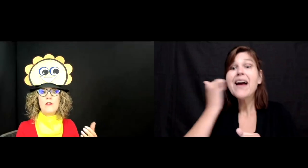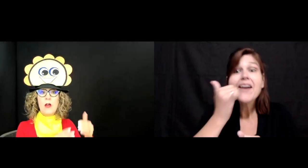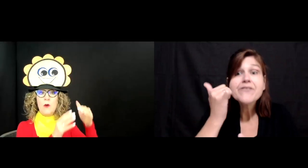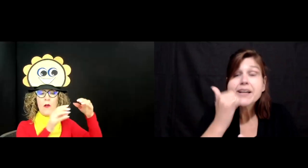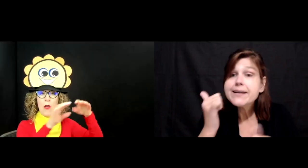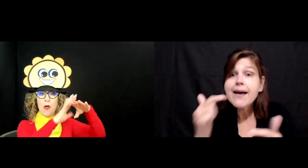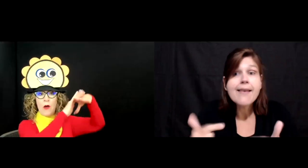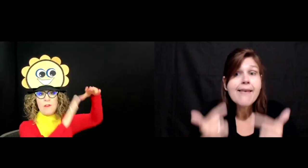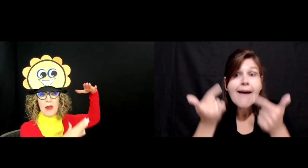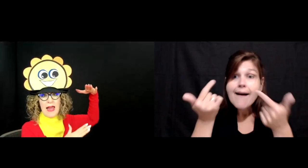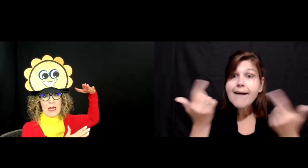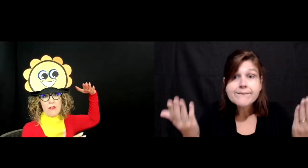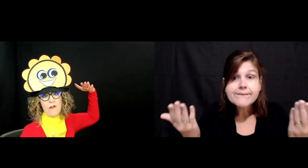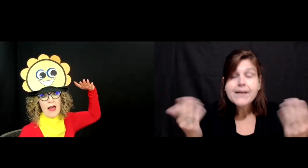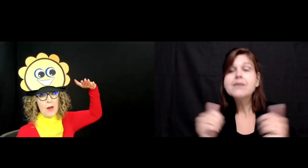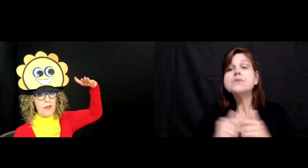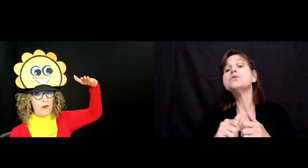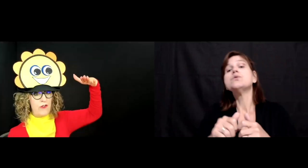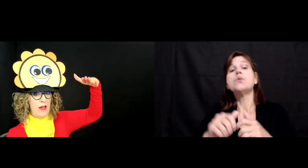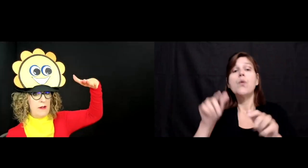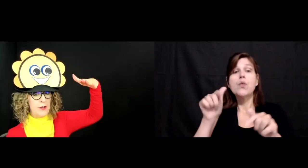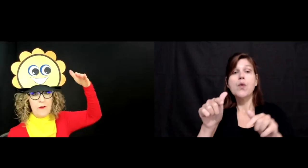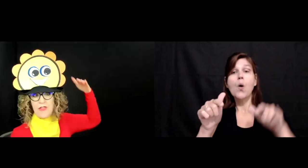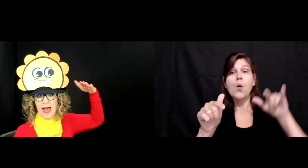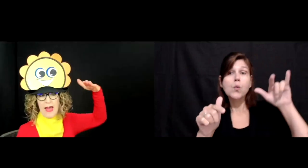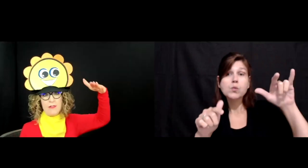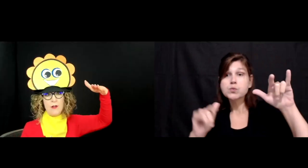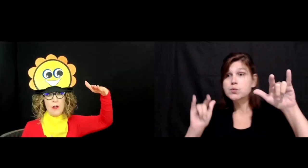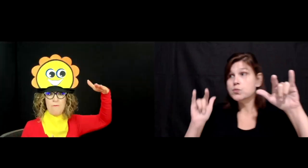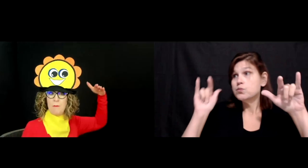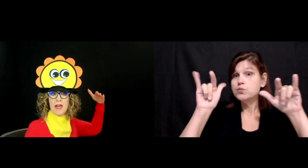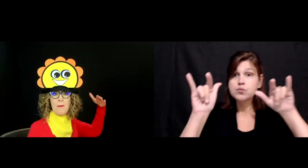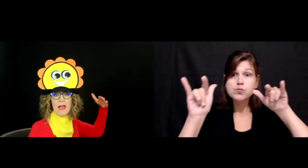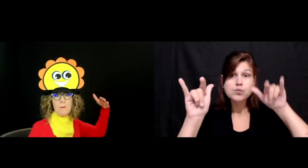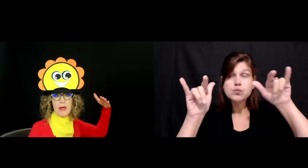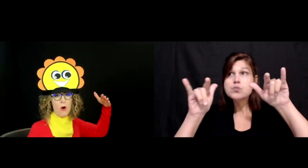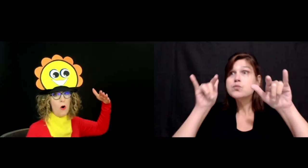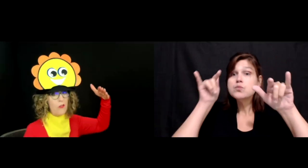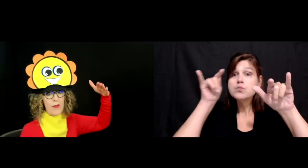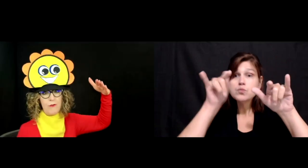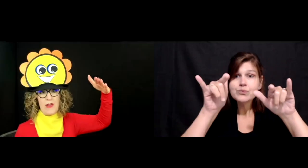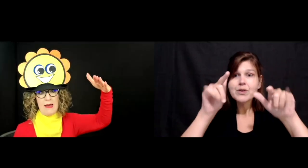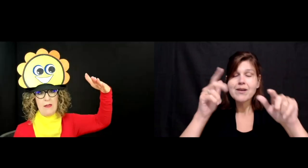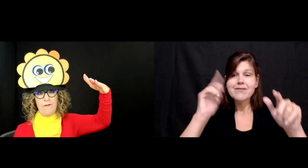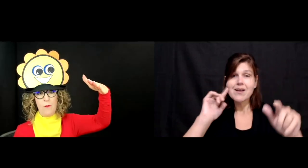So those planes fly with your child above their head from being a baby all the way through their life.